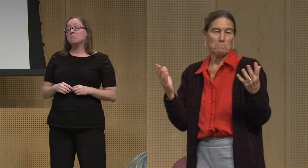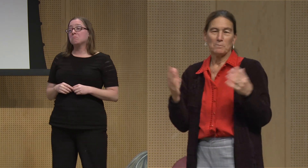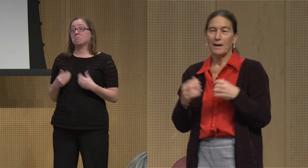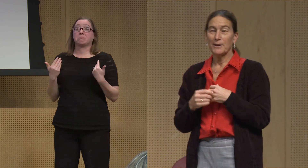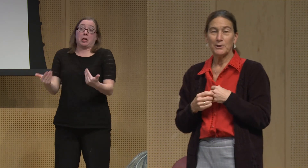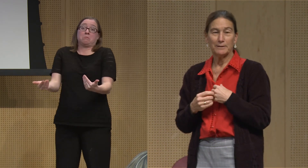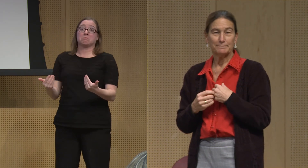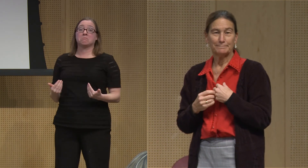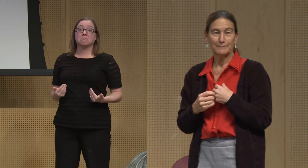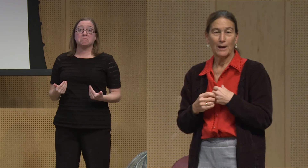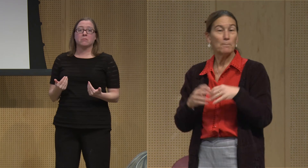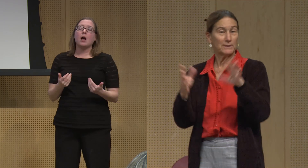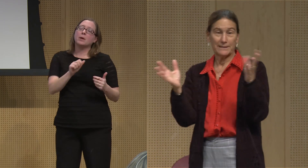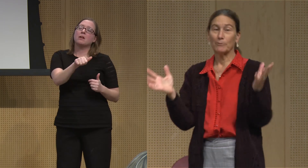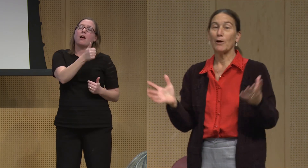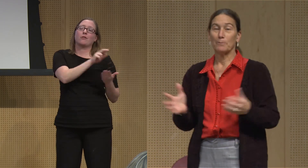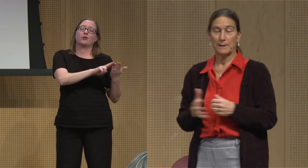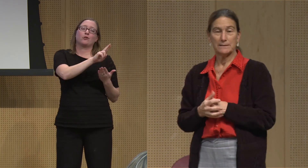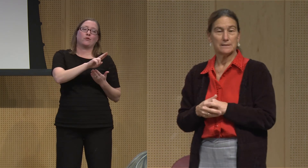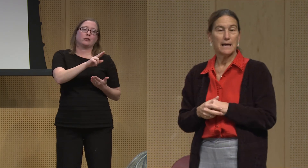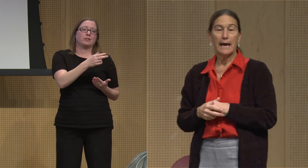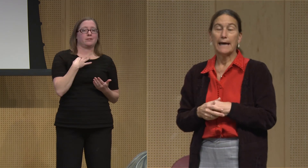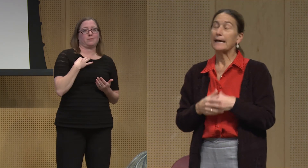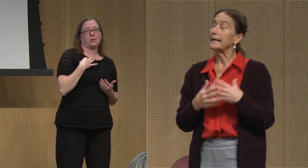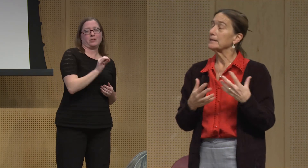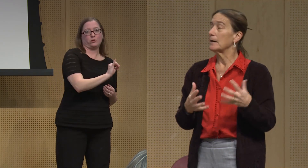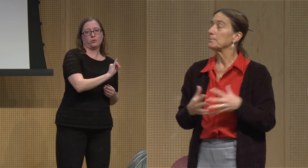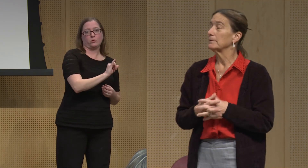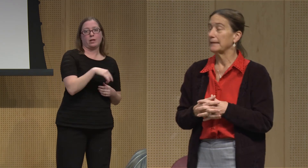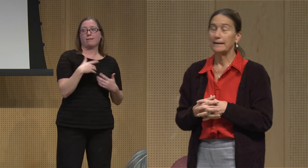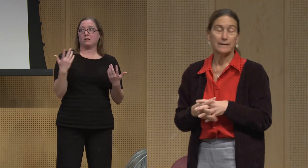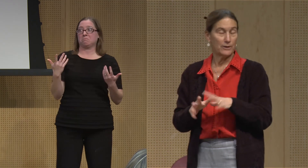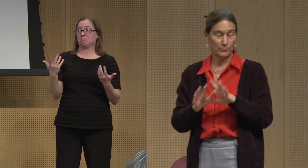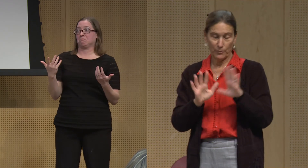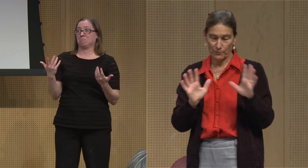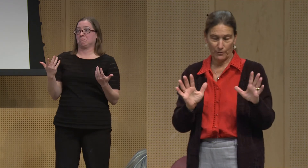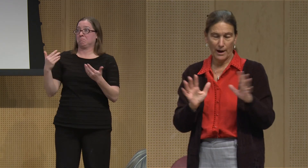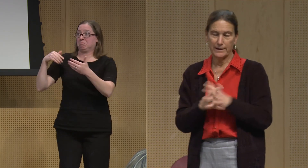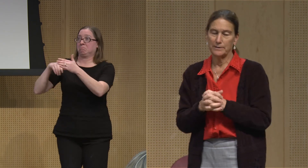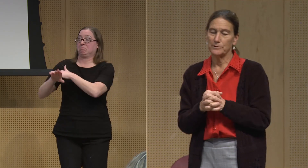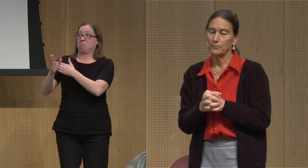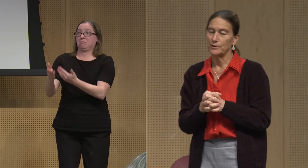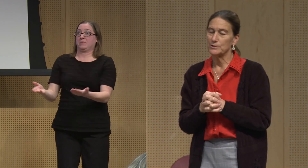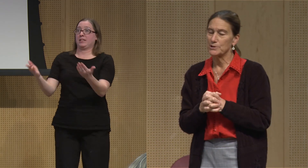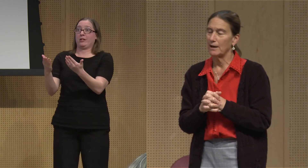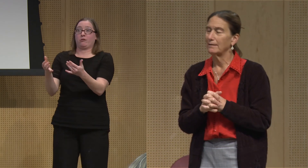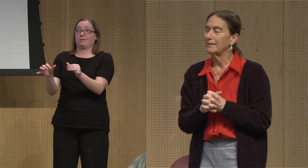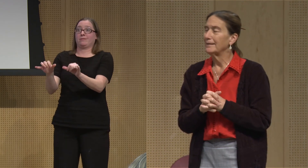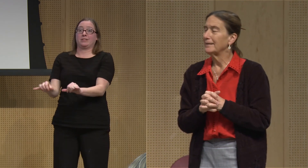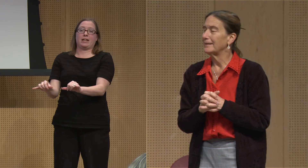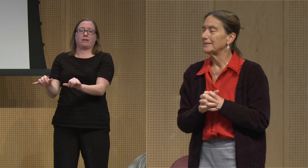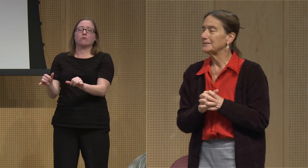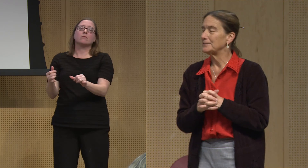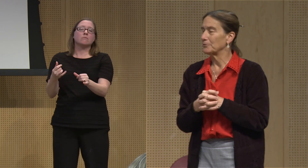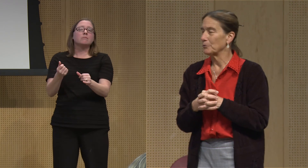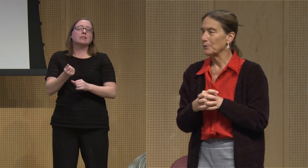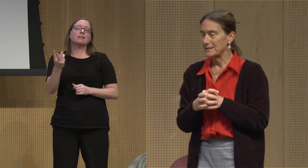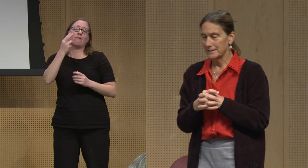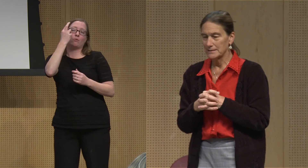AND I DID AMONG SEVERAL OTHER PLACES, AND I ENDED UP LANDING THERE FOR A VARIETY OF DIFFERENT, UH-- DIFFERENT REASONS.